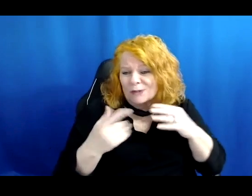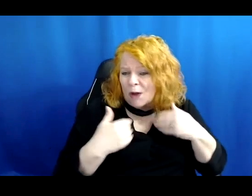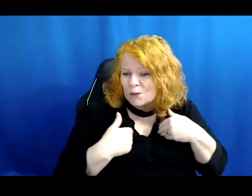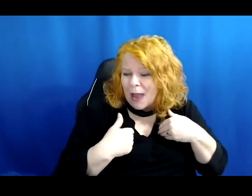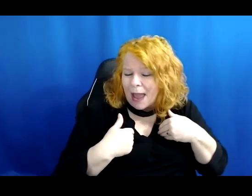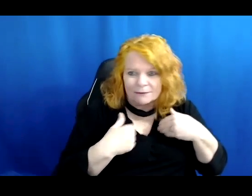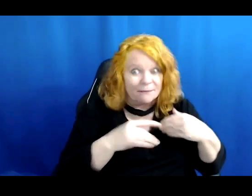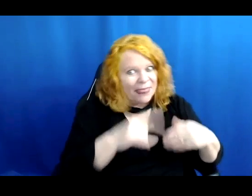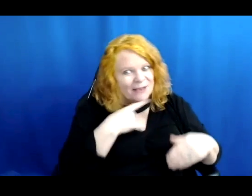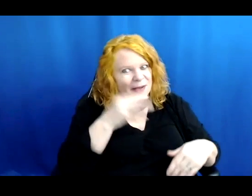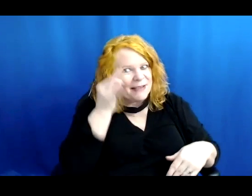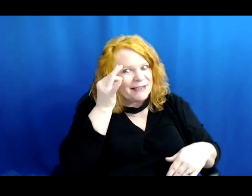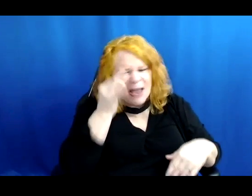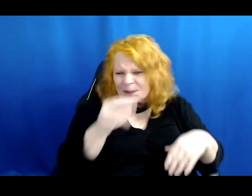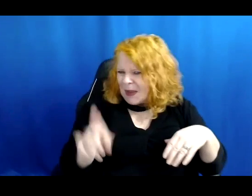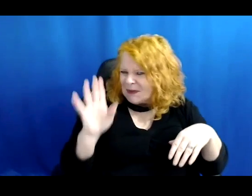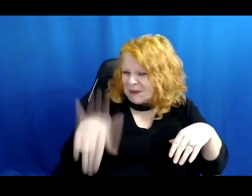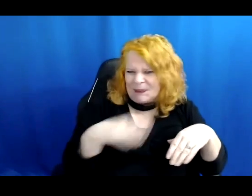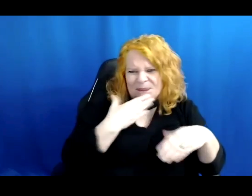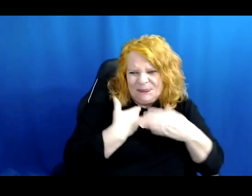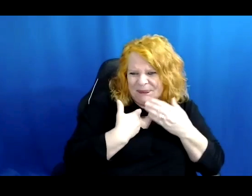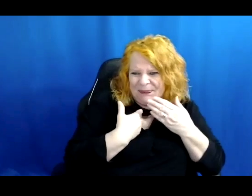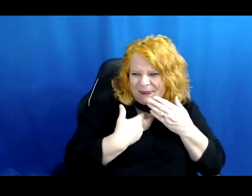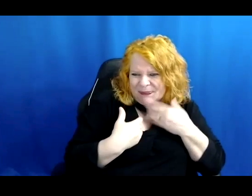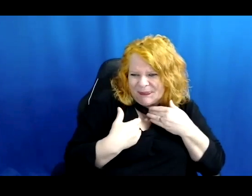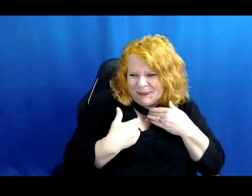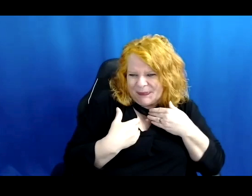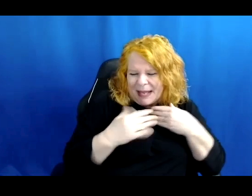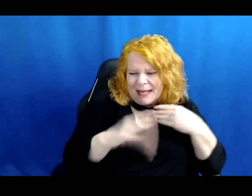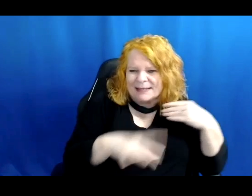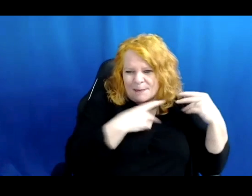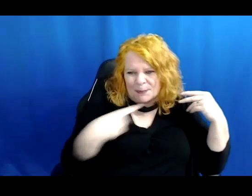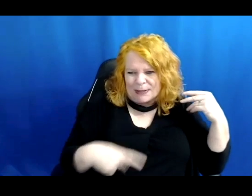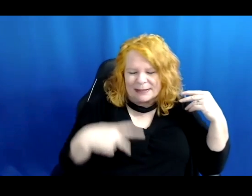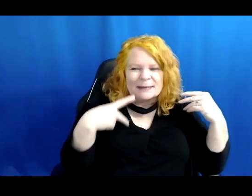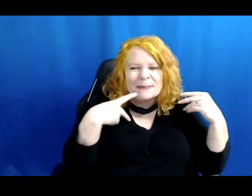so adorable!” said Princess Peggy. Princess Peggy came right over and started